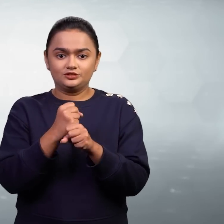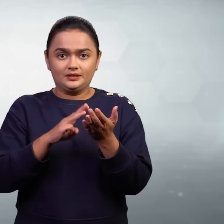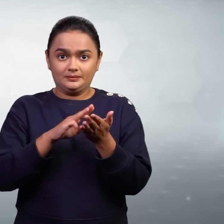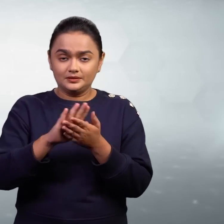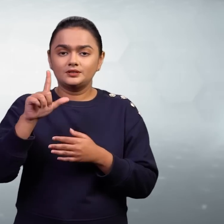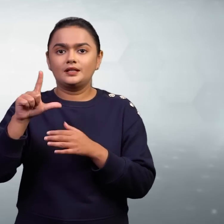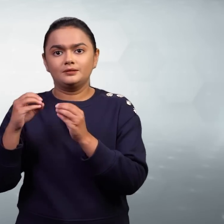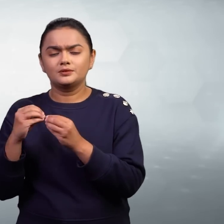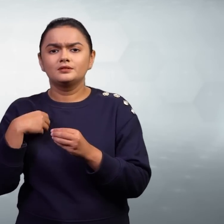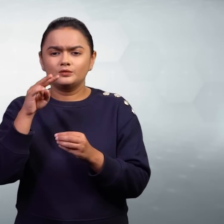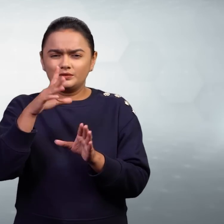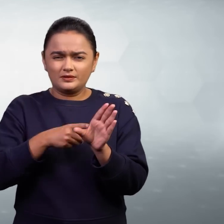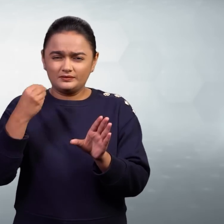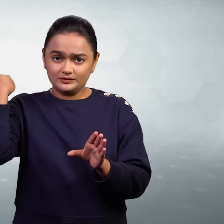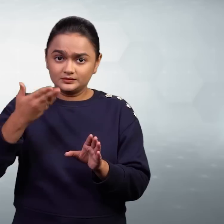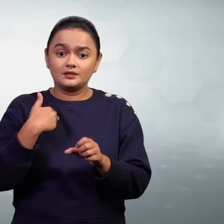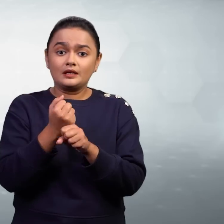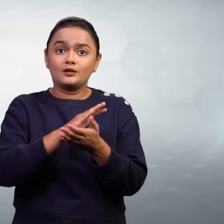I have been practicing in Ghatkopar, Mumbai, for the last 25 years.